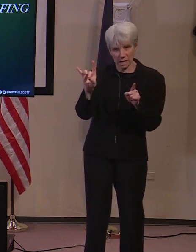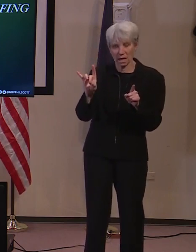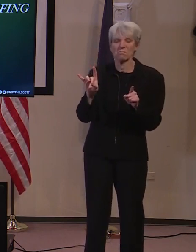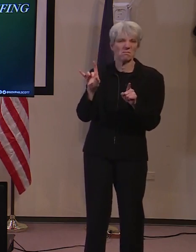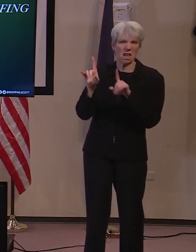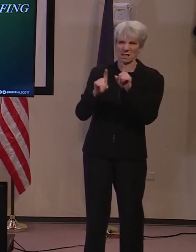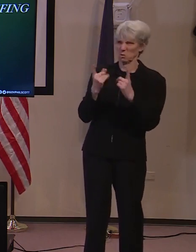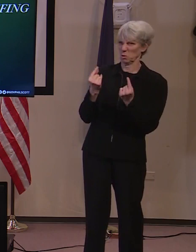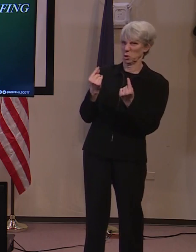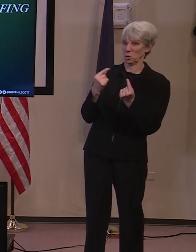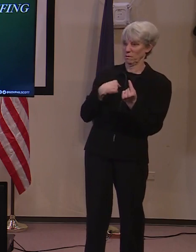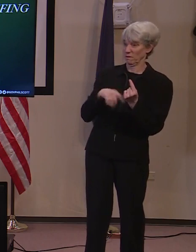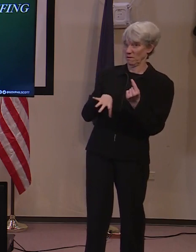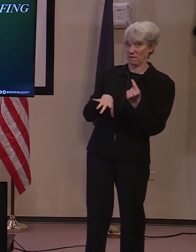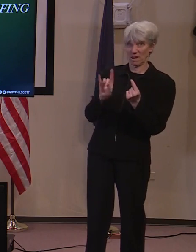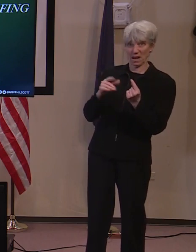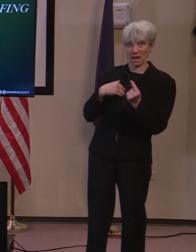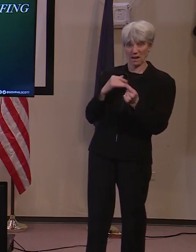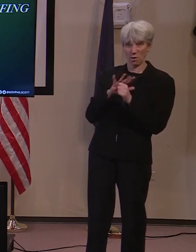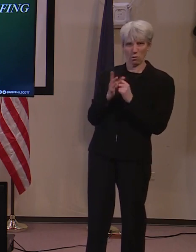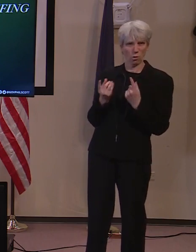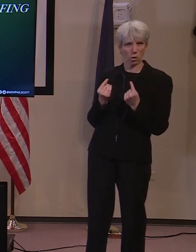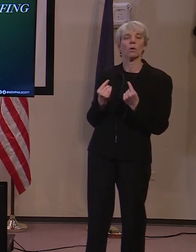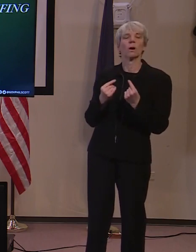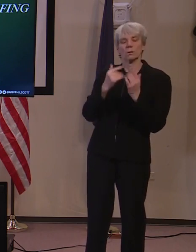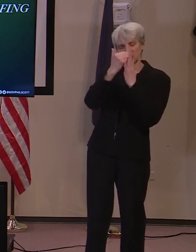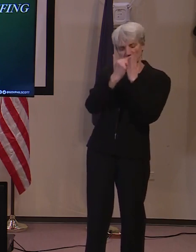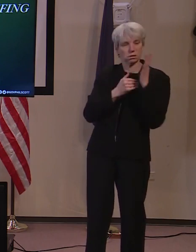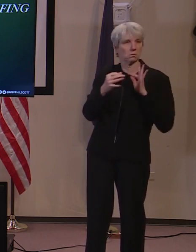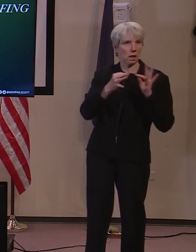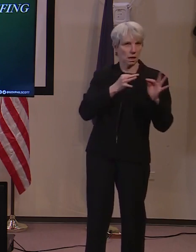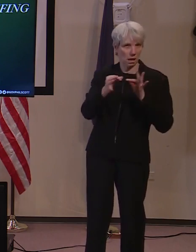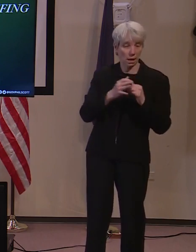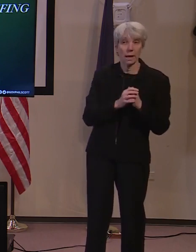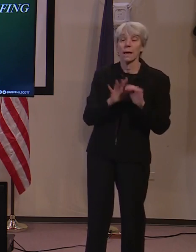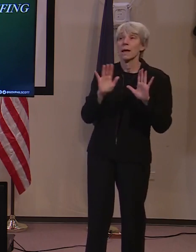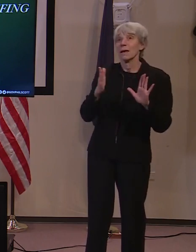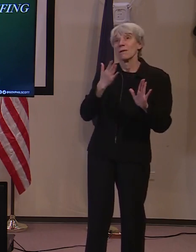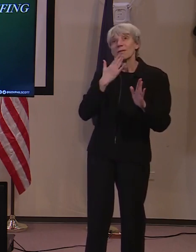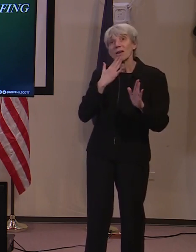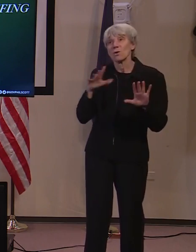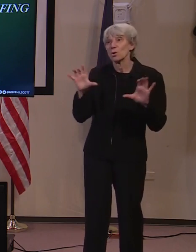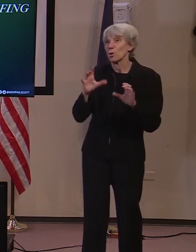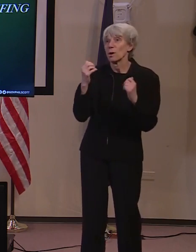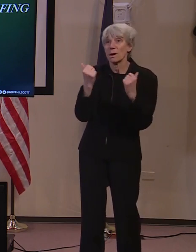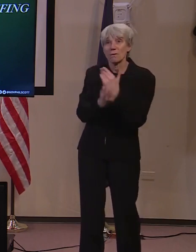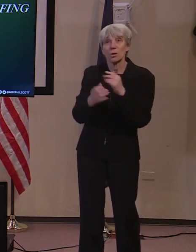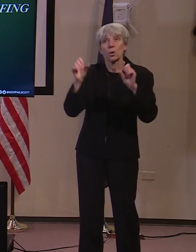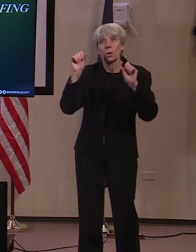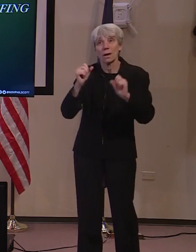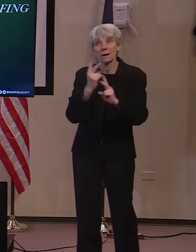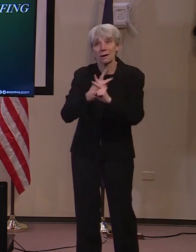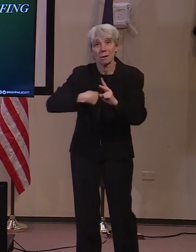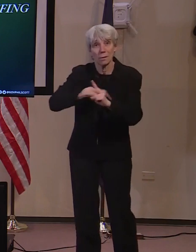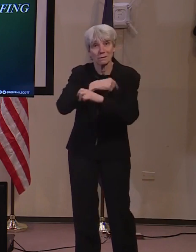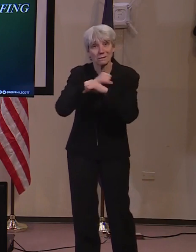always, Thank you for doing your part to keep Vermont safe. I'll now turn it over to Dr Levine for a health update.